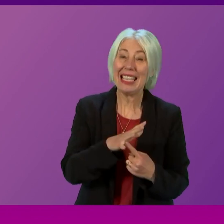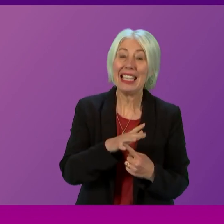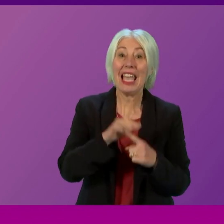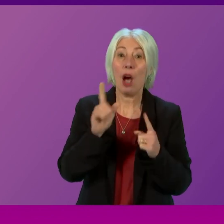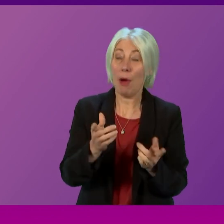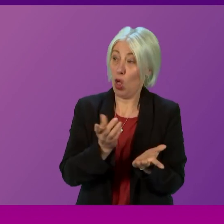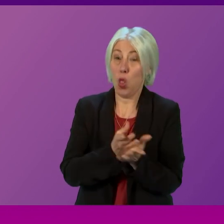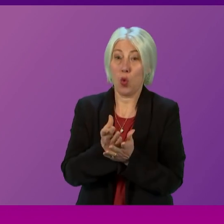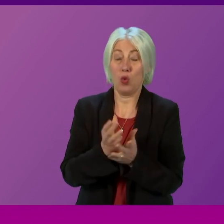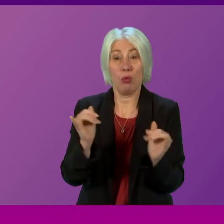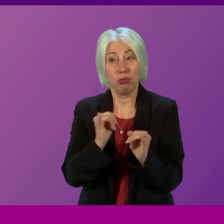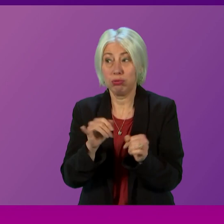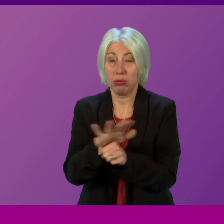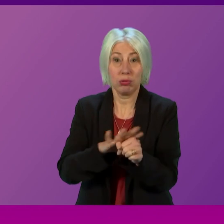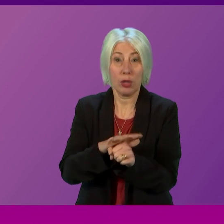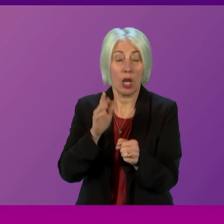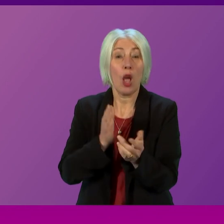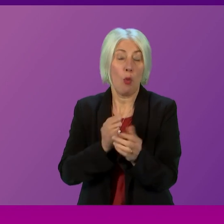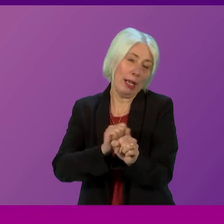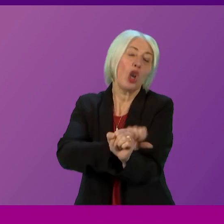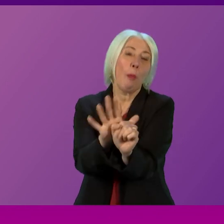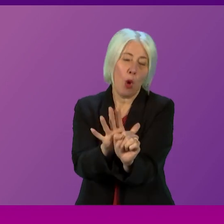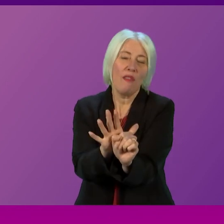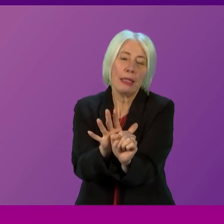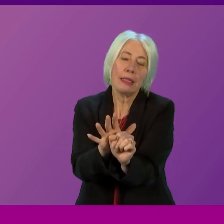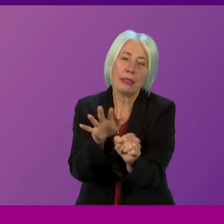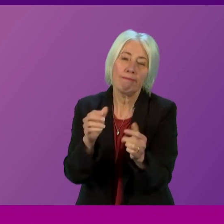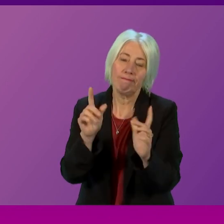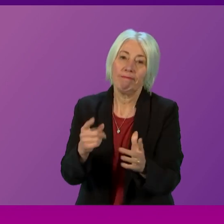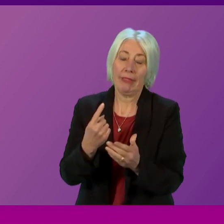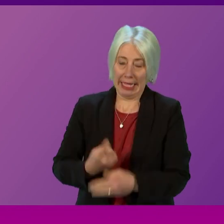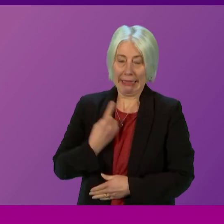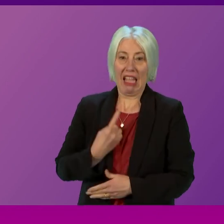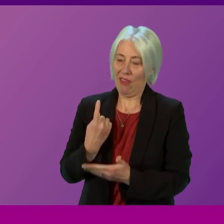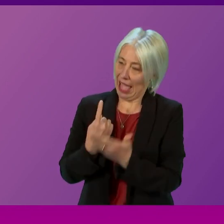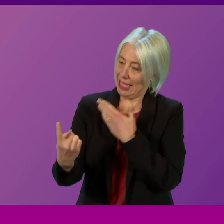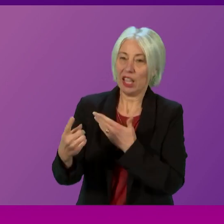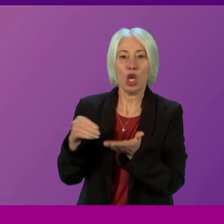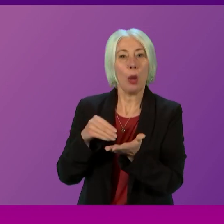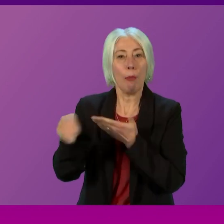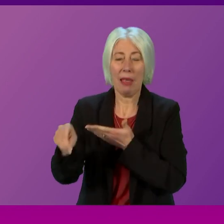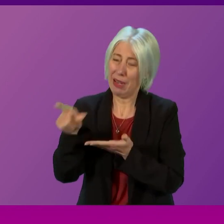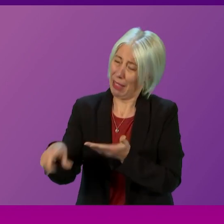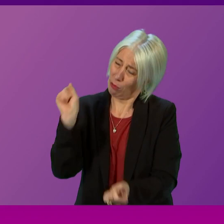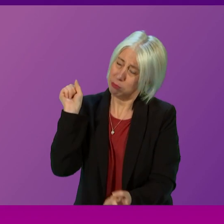extremity at the height of the Covid pandemic, the self-isolation payment was a very important tool,